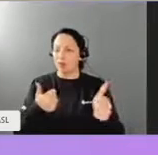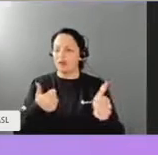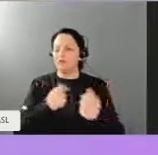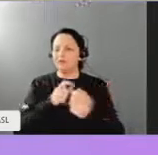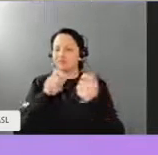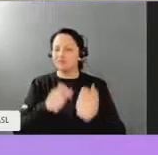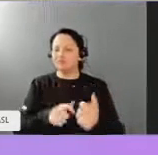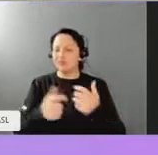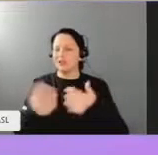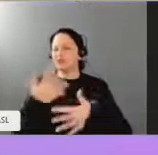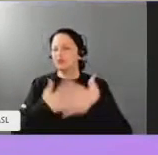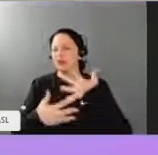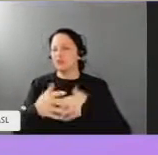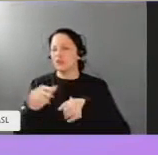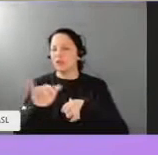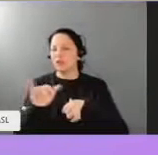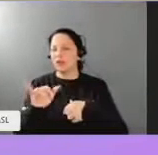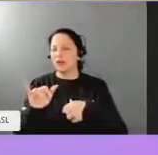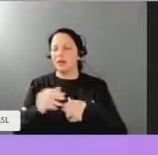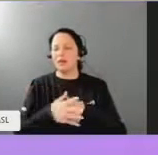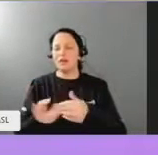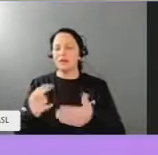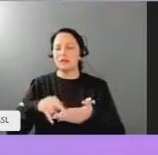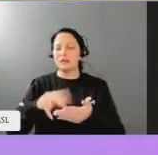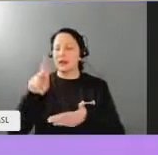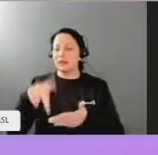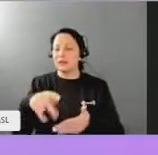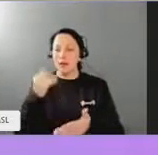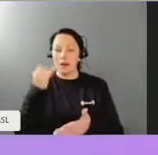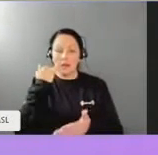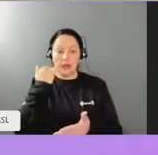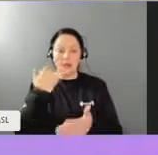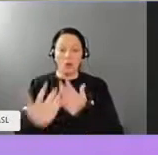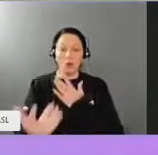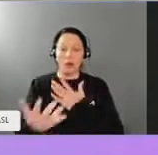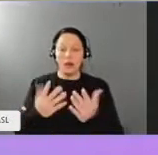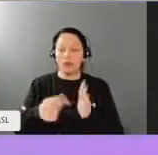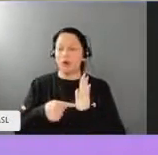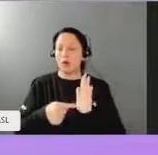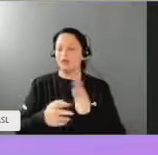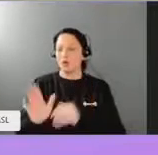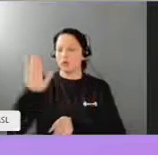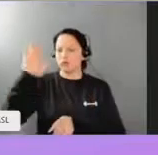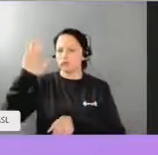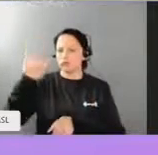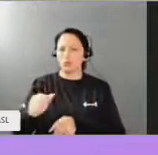sometimes, usually, always? Then finally, do I systematically avoid asking for specific forms of